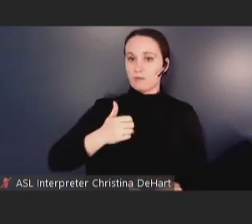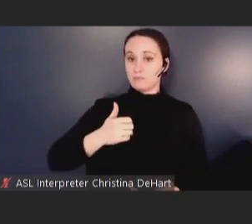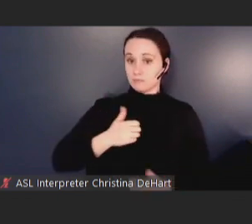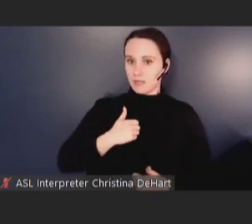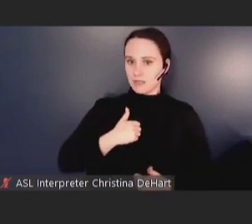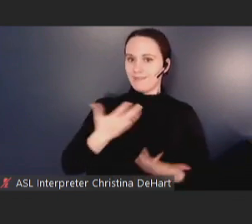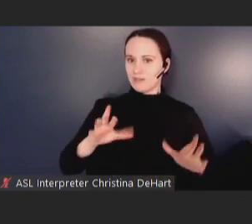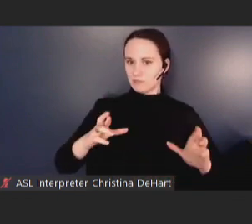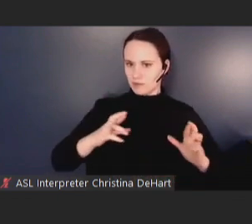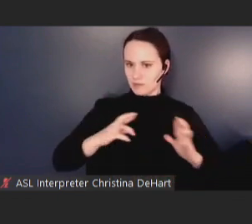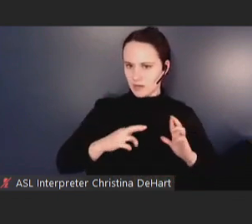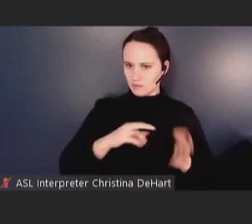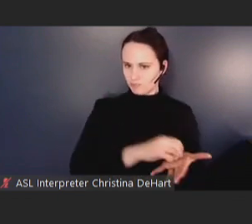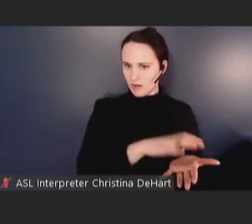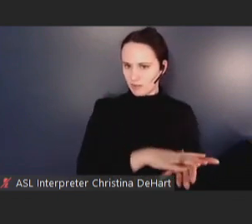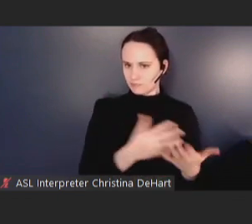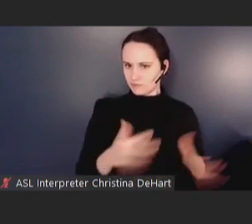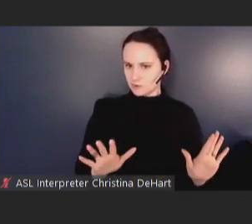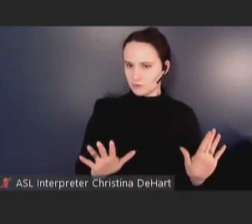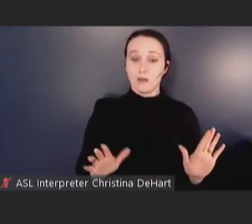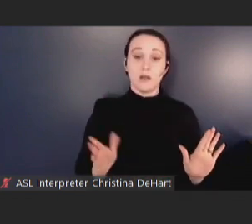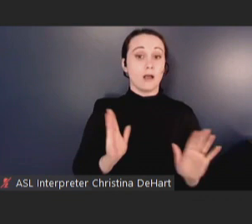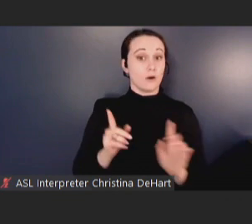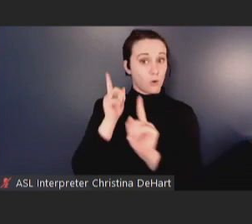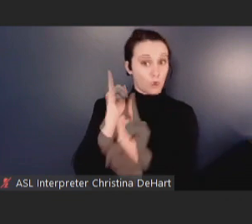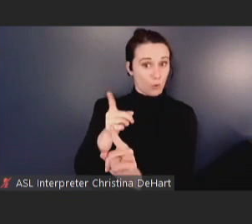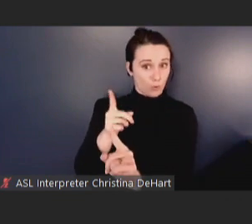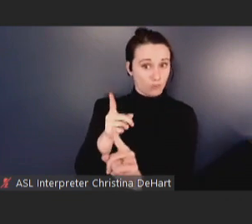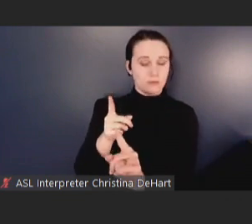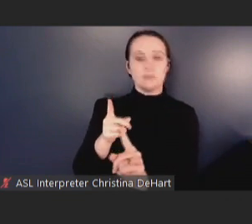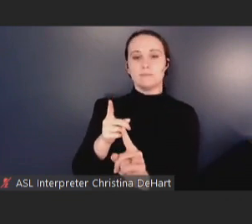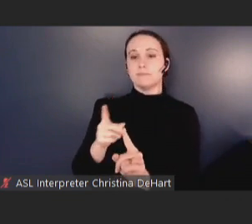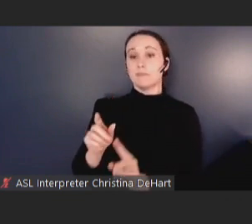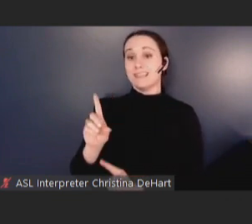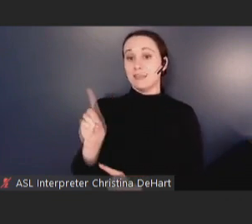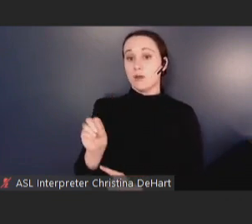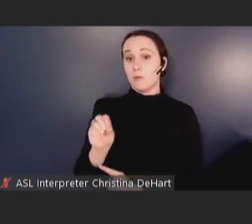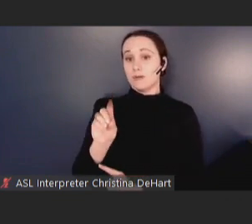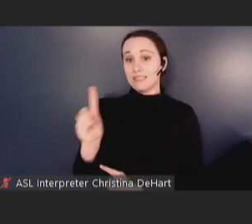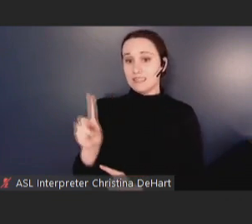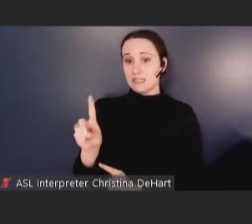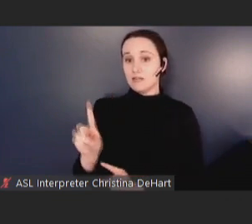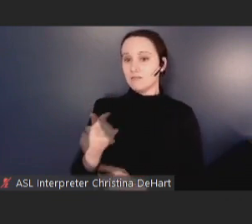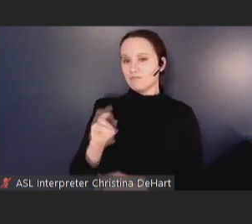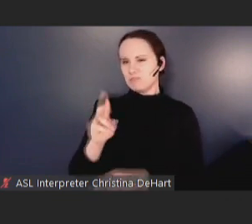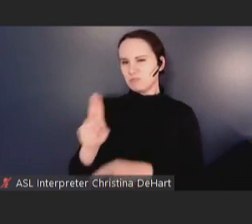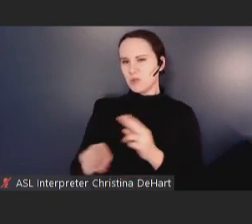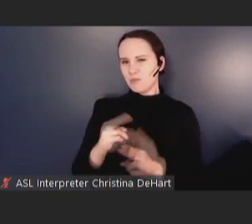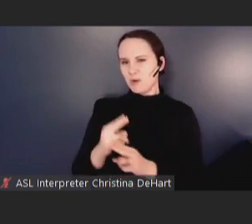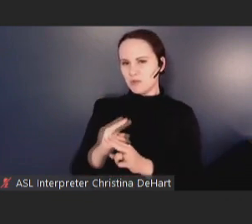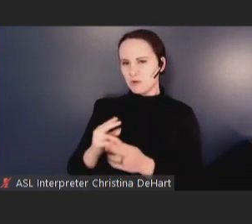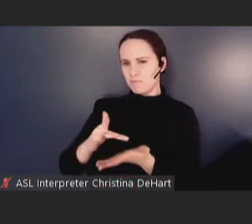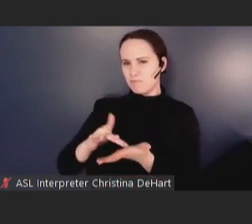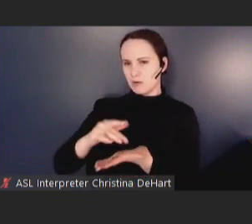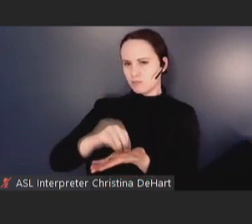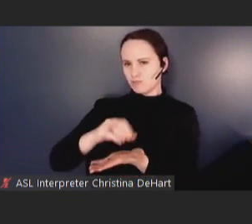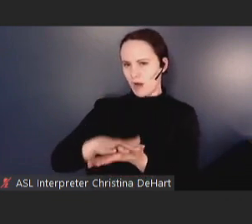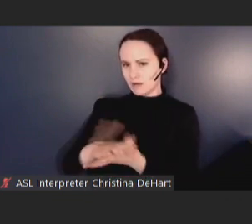is to connect the now universal DOD electronic medical record with individual state immunization